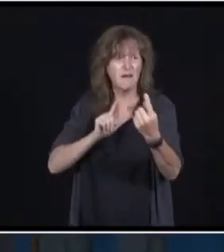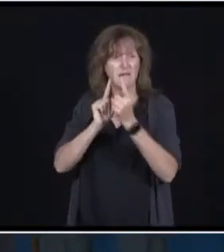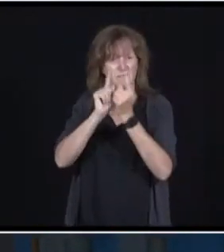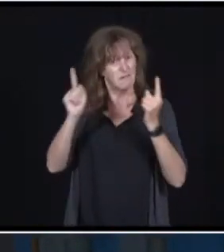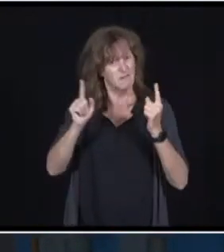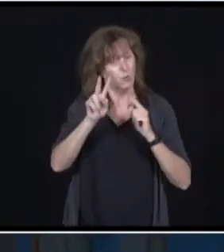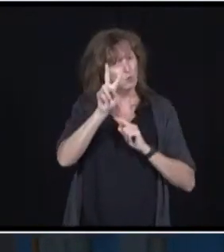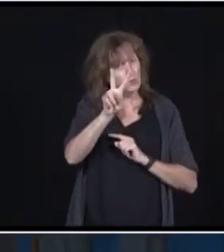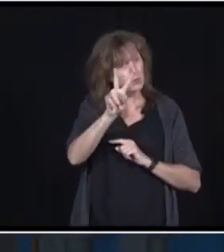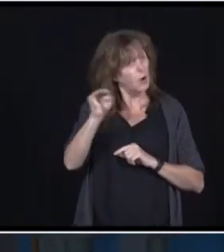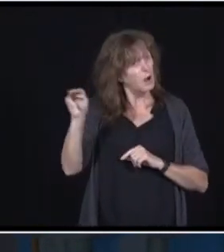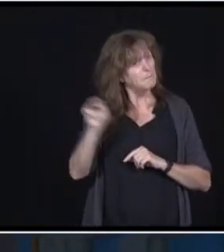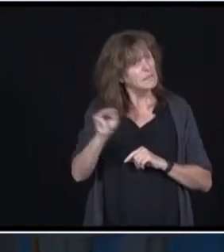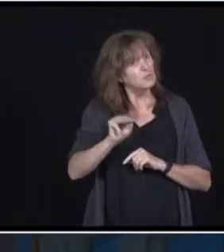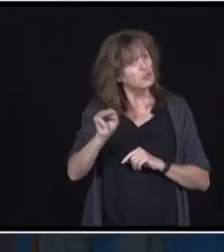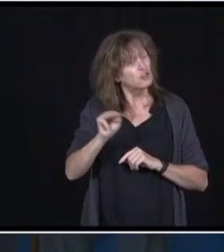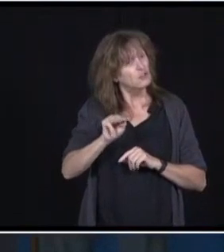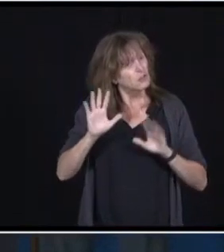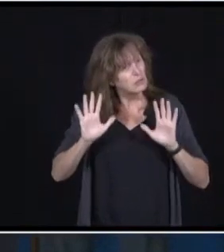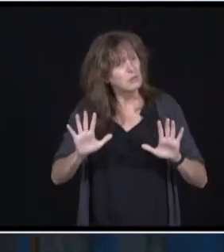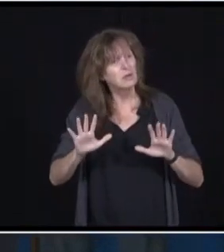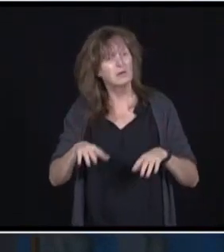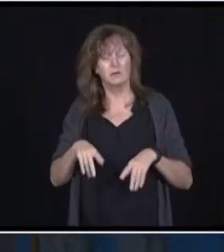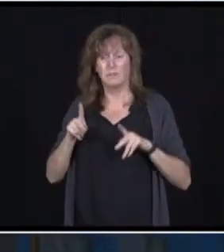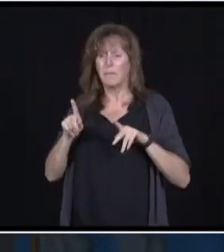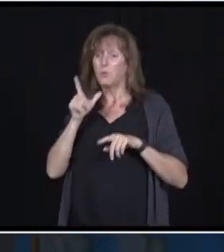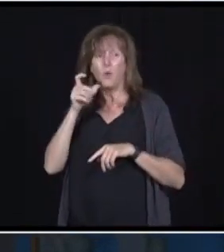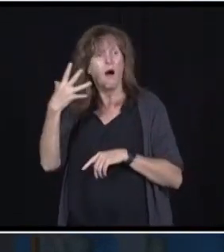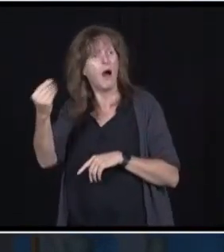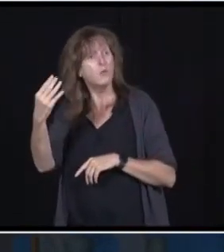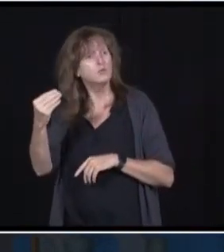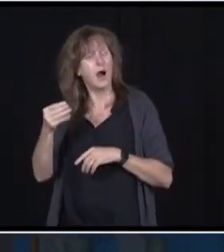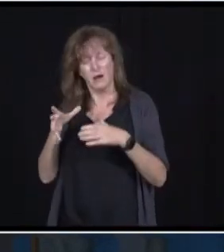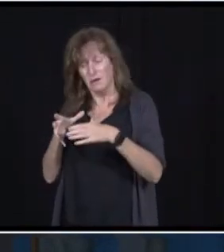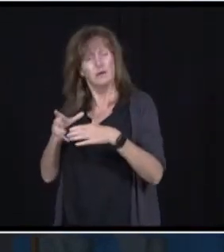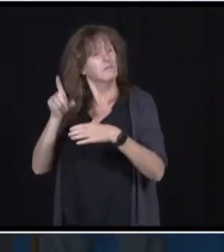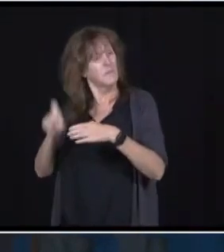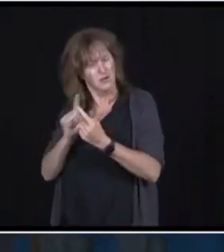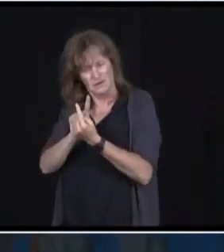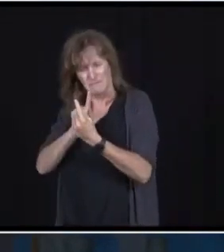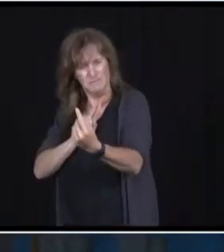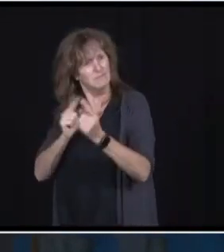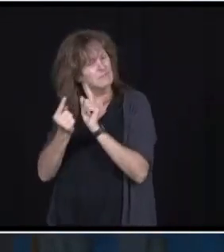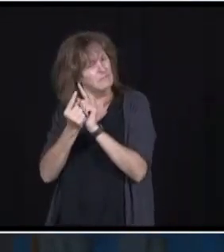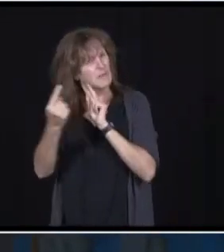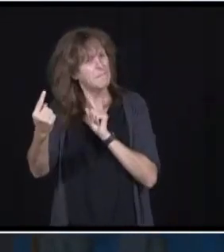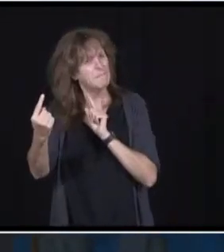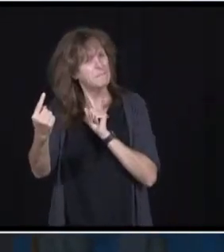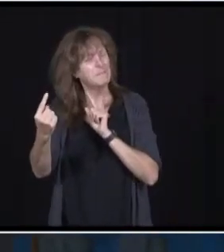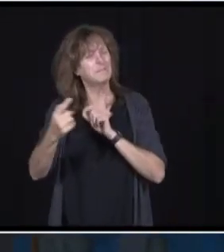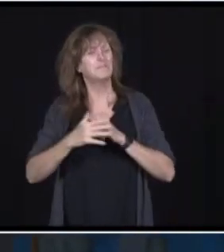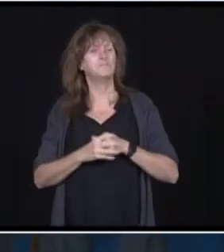of at least 2 m with those outside of their social circle. We are also introducing amendments to the reopening